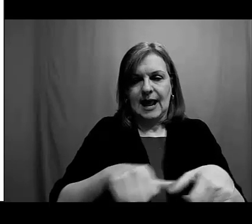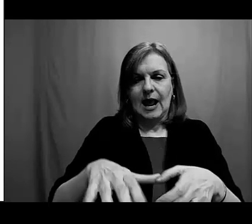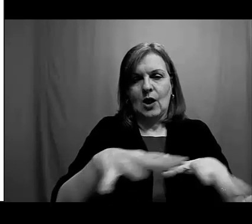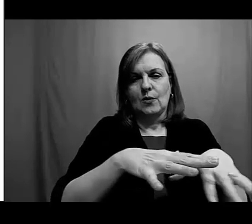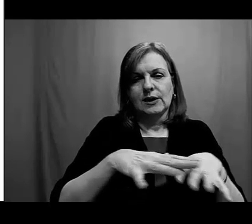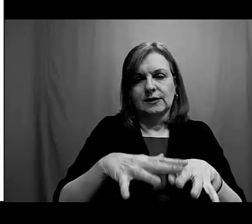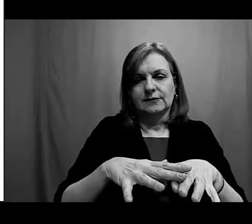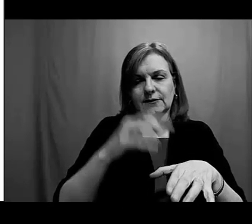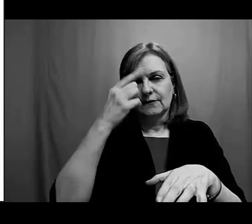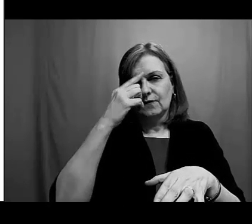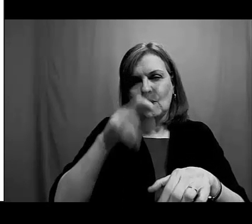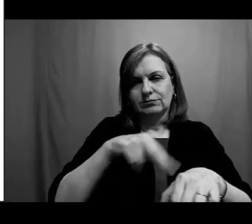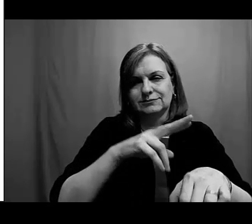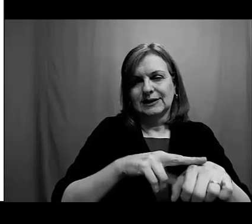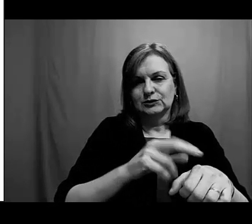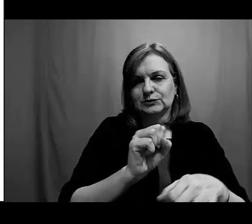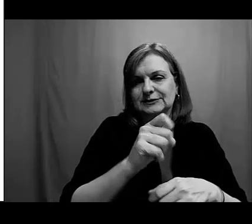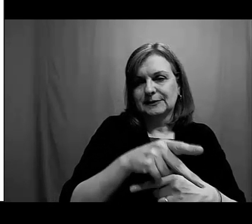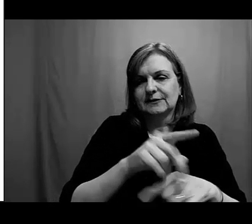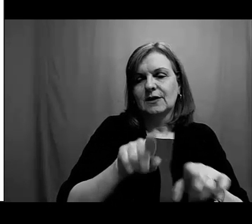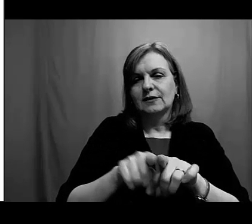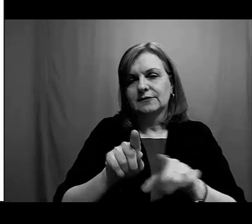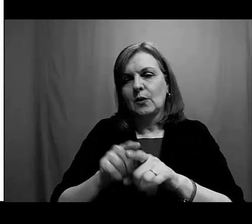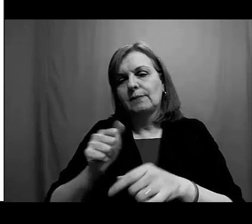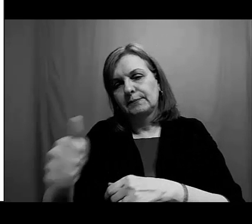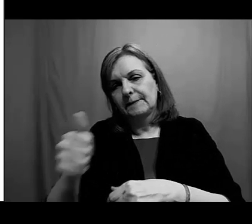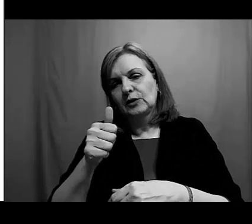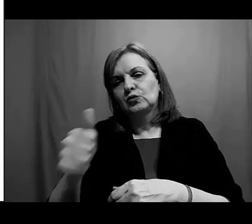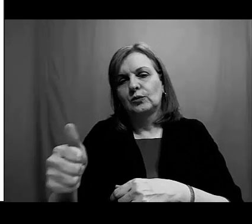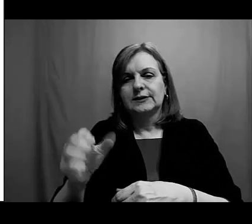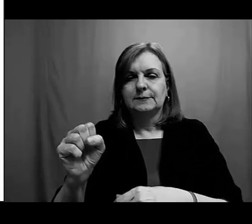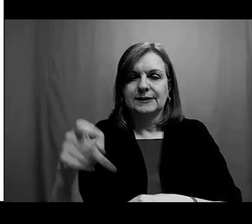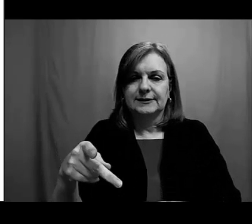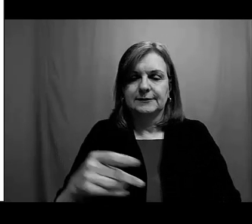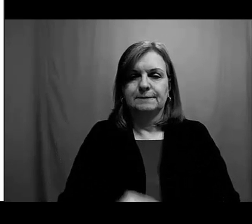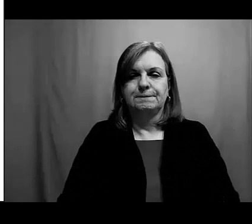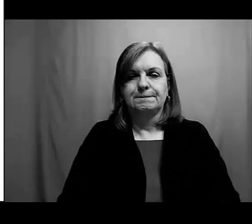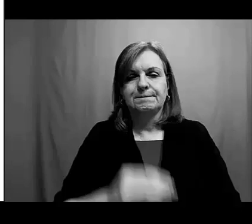those areas for not only endemic species but also migratory species